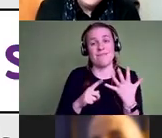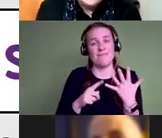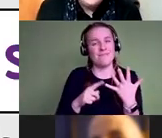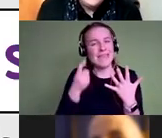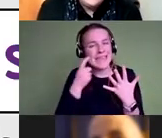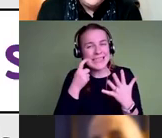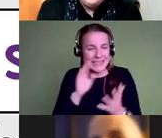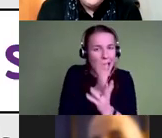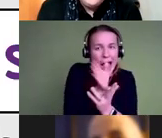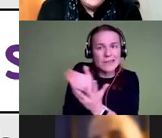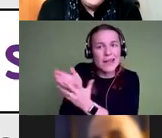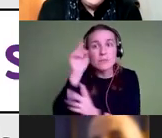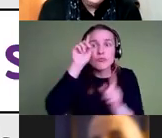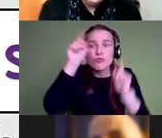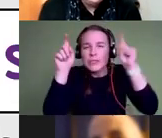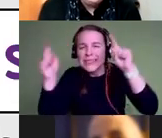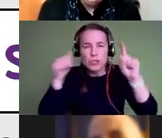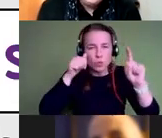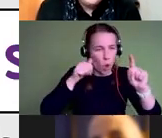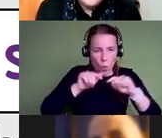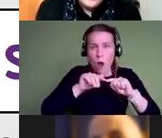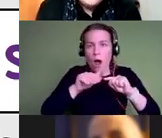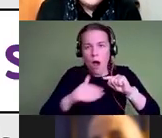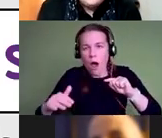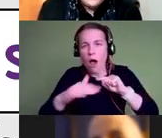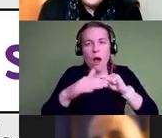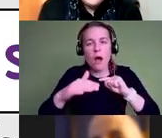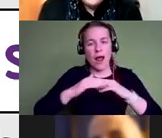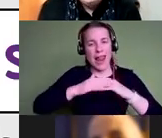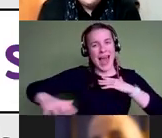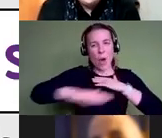assistance if required. For, quality. Designed for disabled people should where possible, exceed minimum